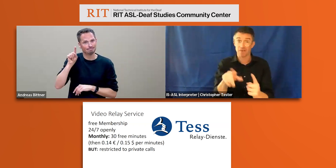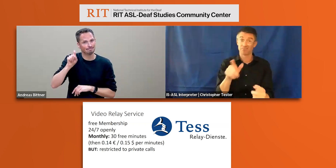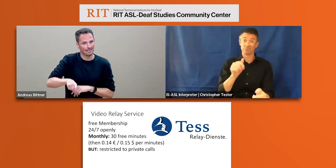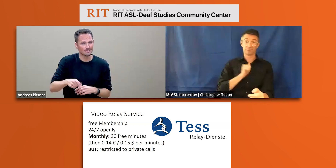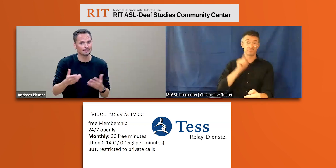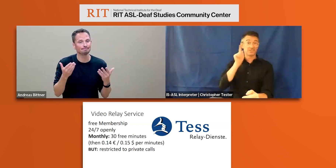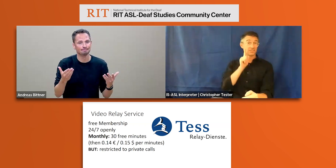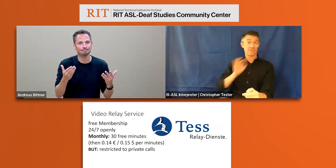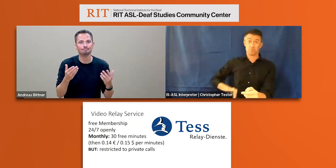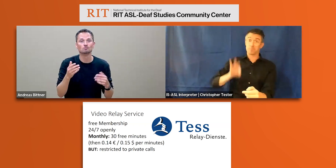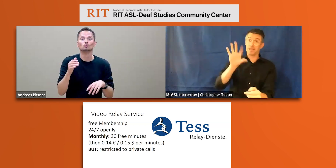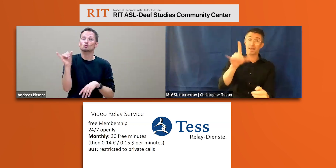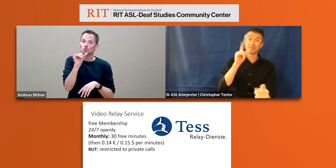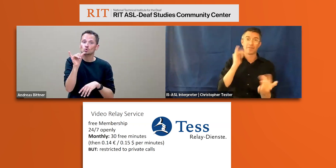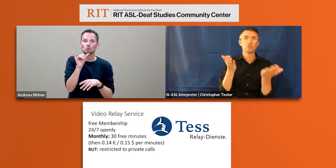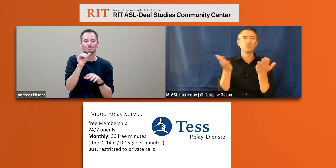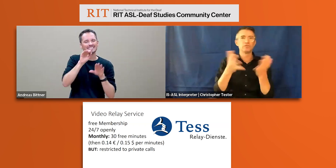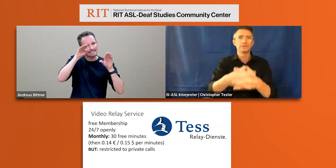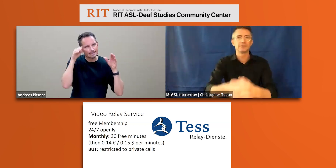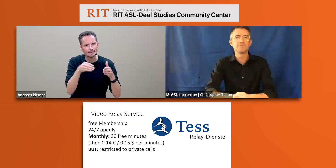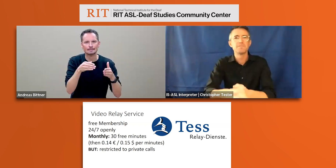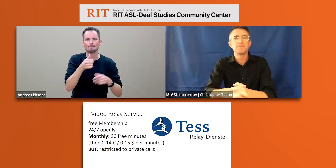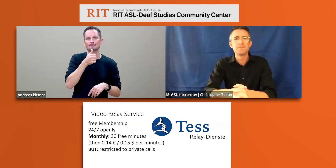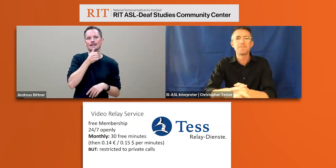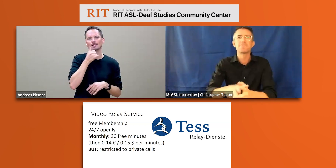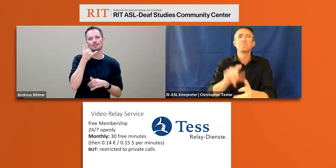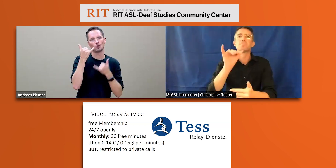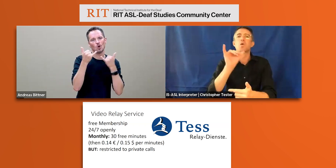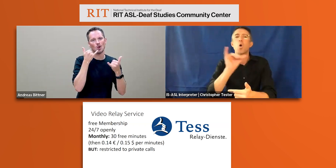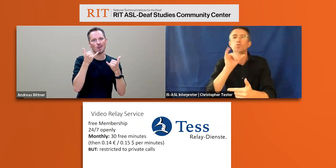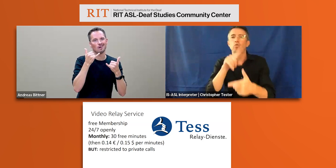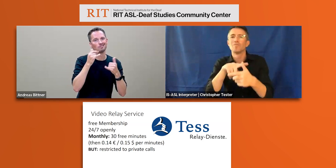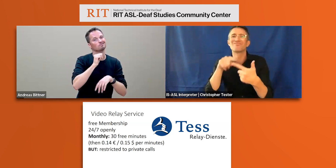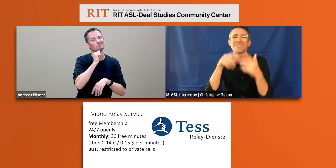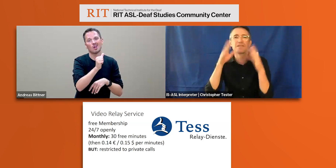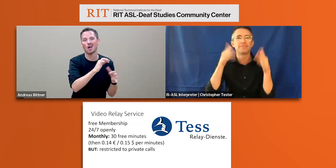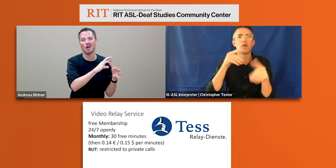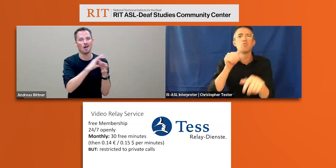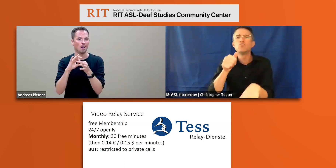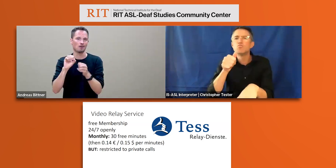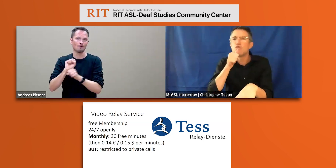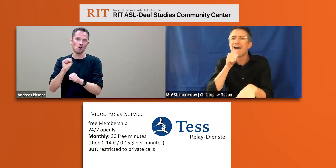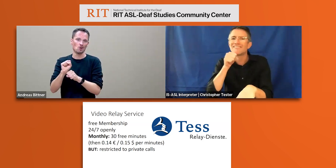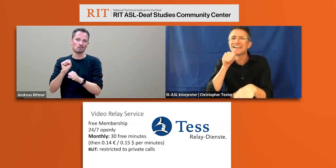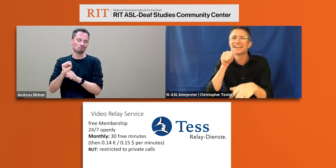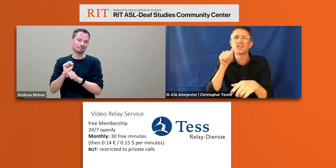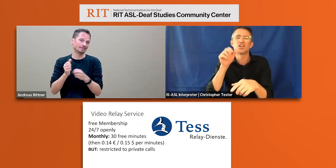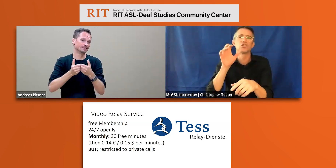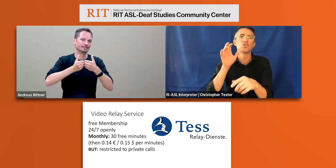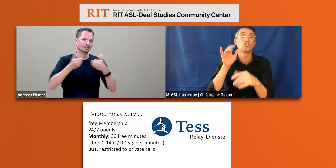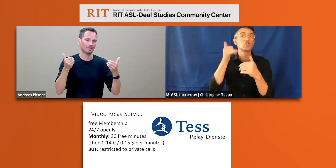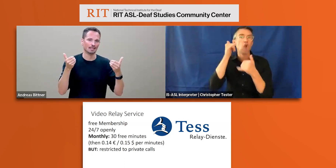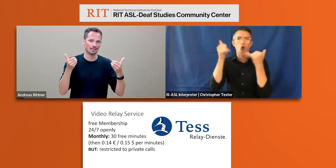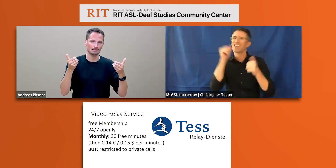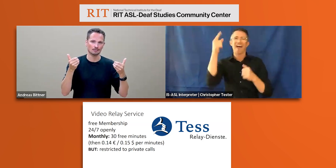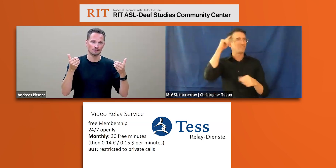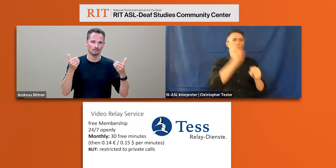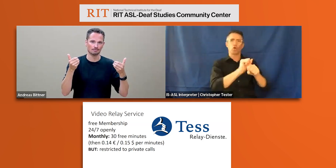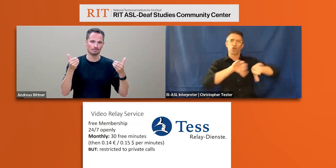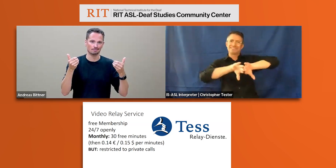beyond 30 minutes, and it's not that expensive, but a deaf person would be required to pay for those services.